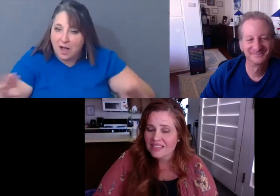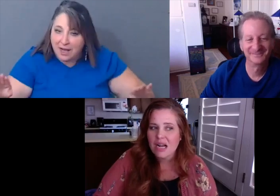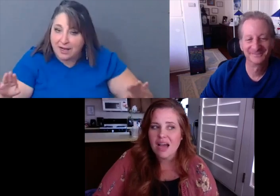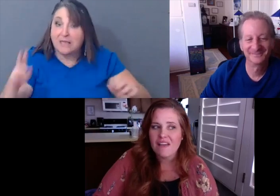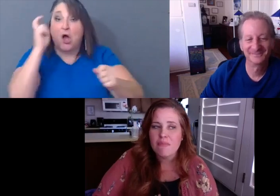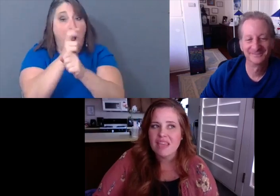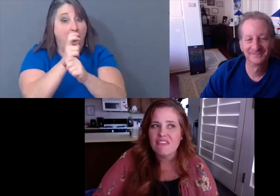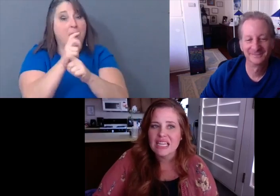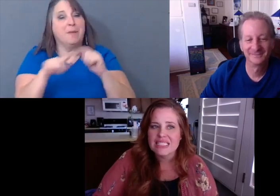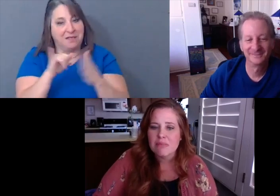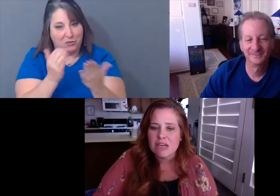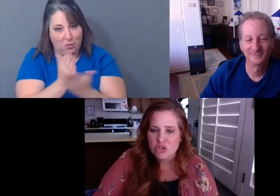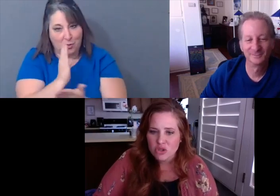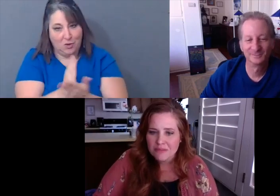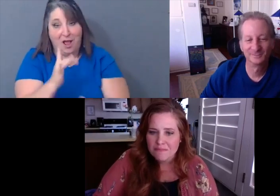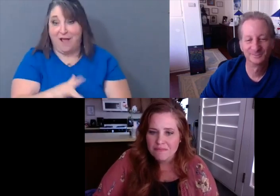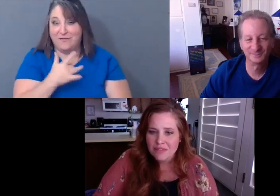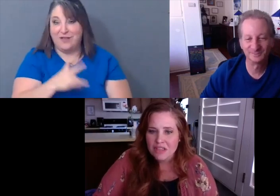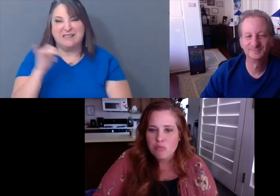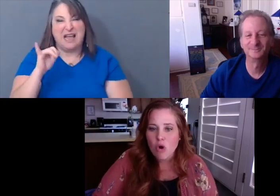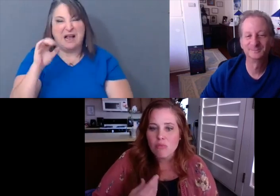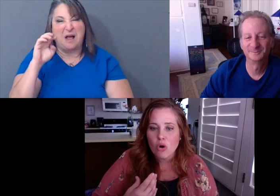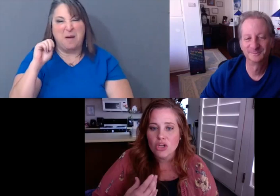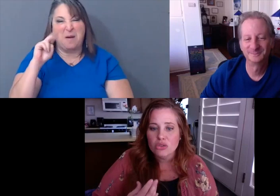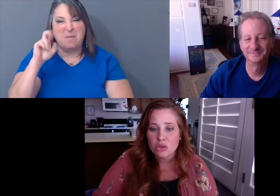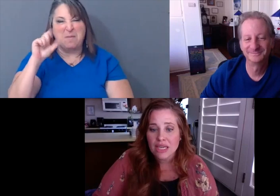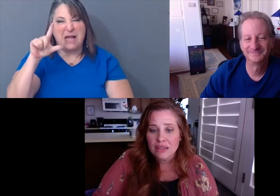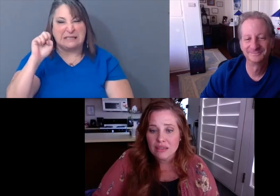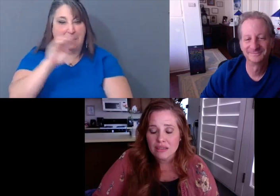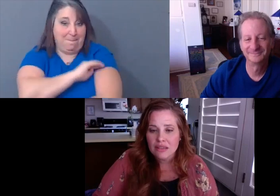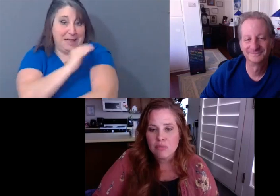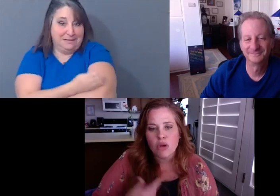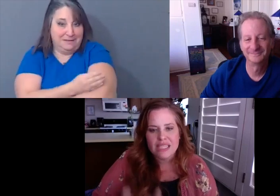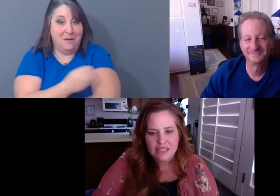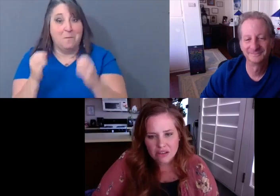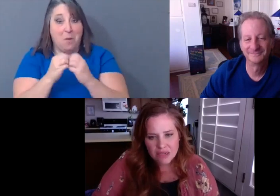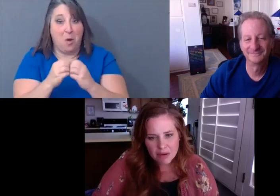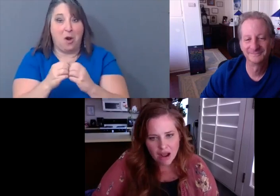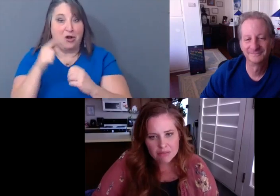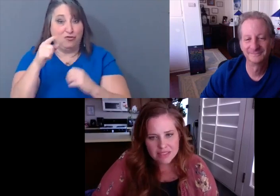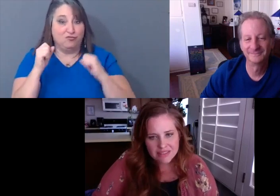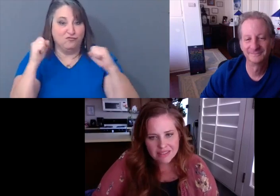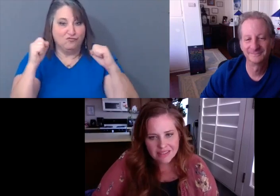In fact, for me, I feel like it's a muscle. The more and more you do it, the more easier it becomes.